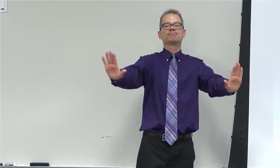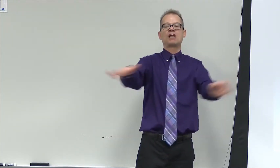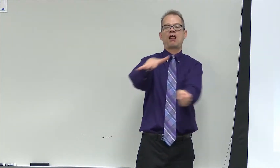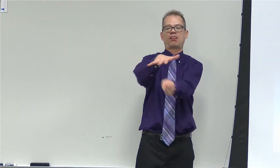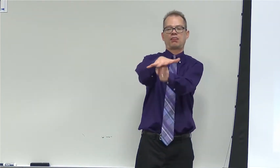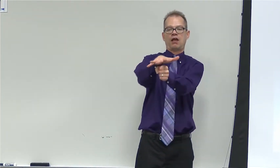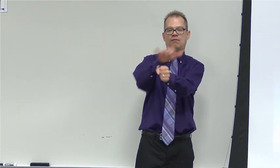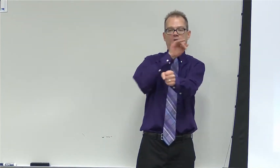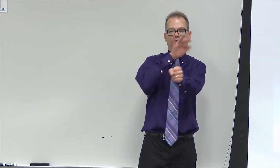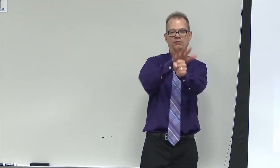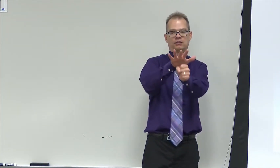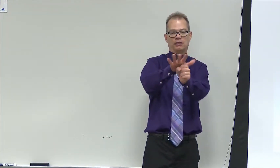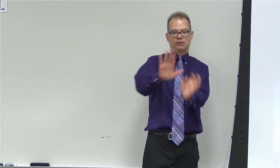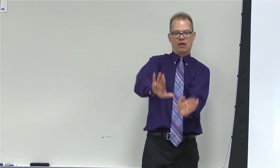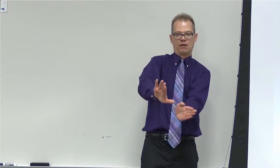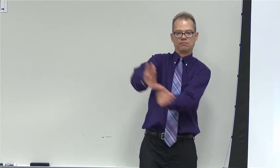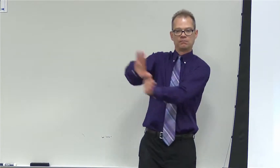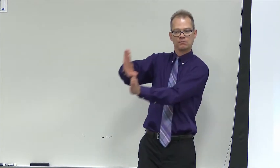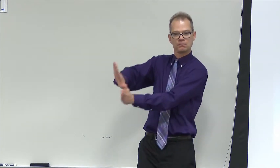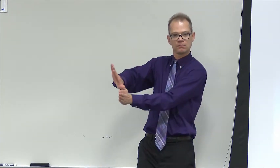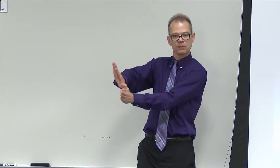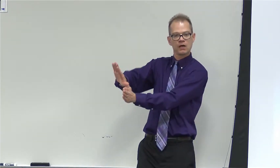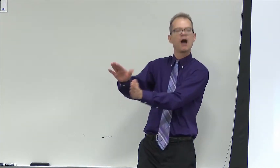I decided enough is enough...